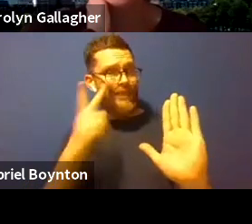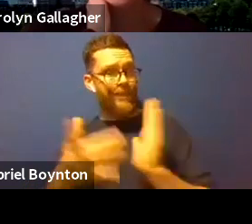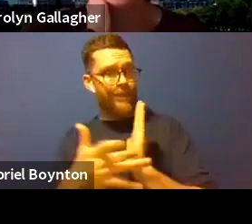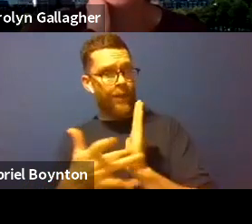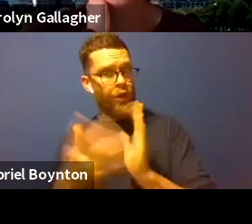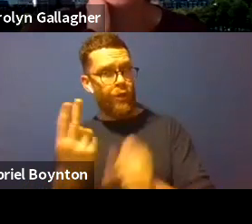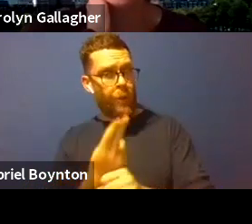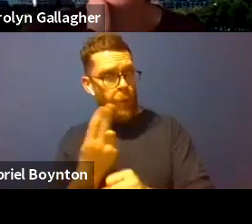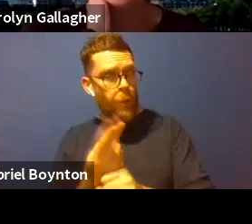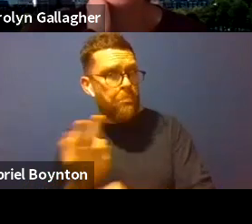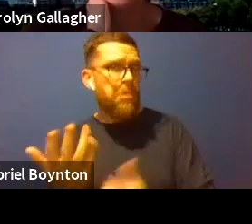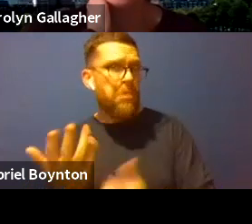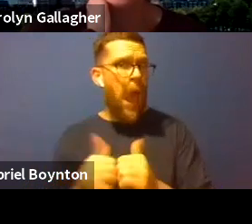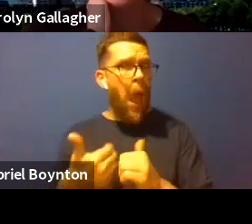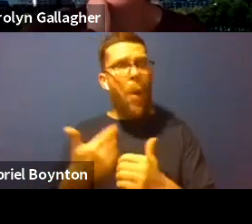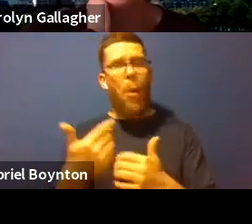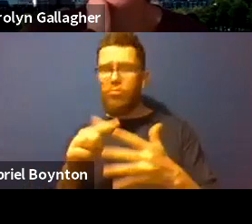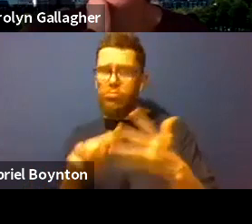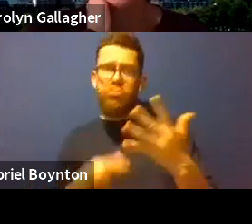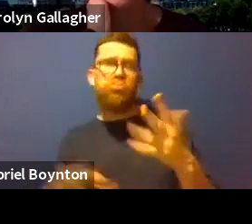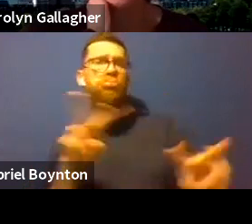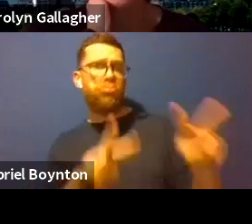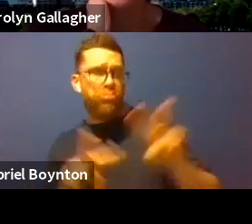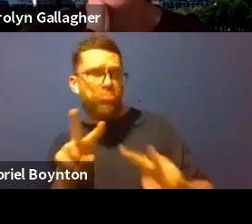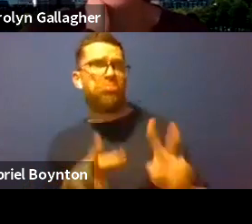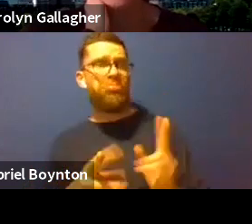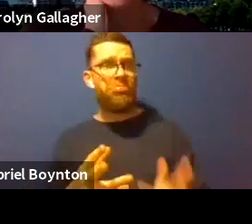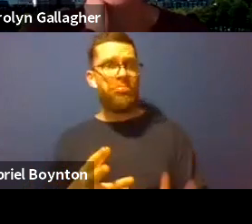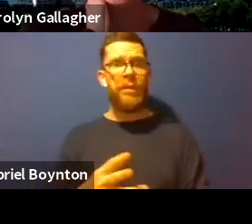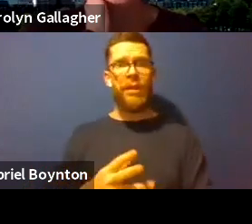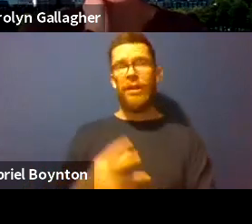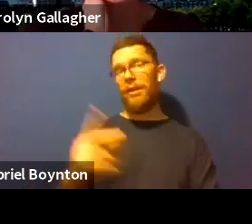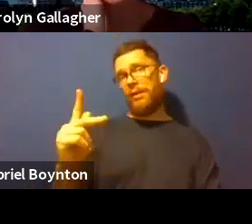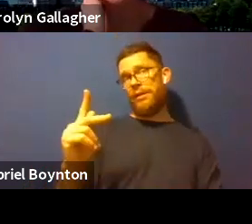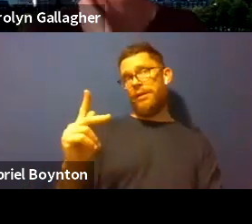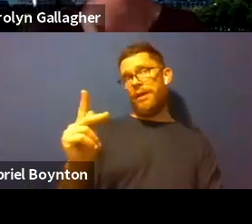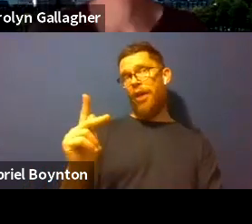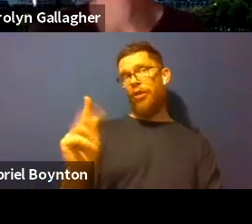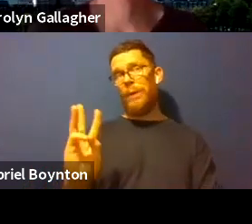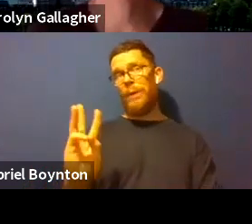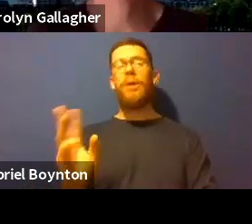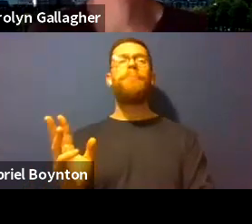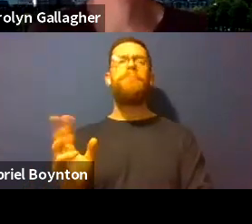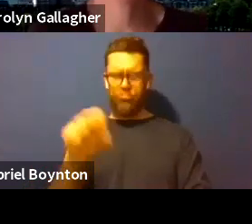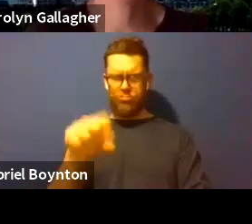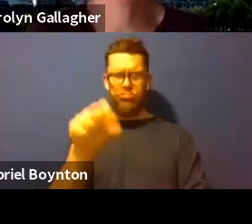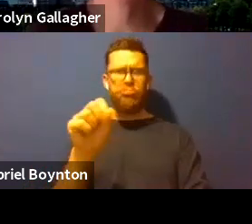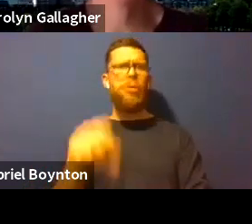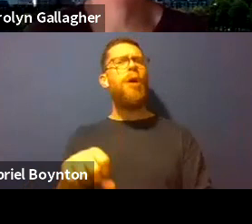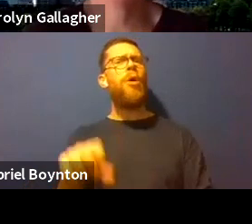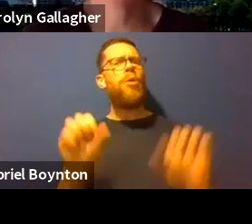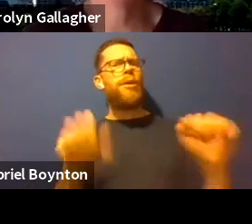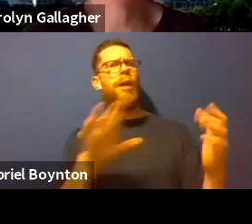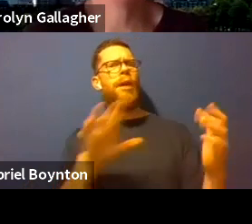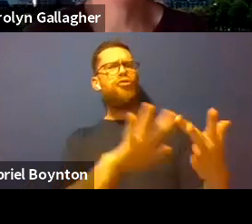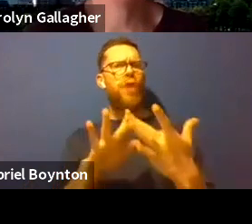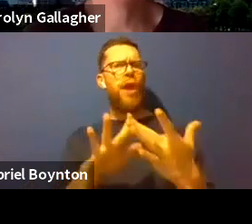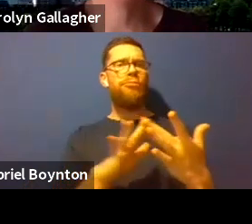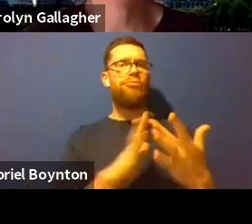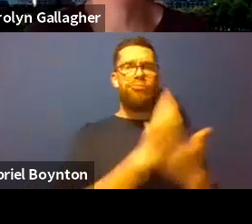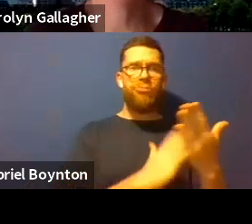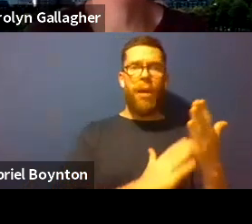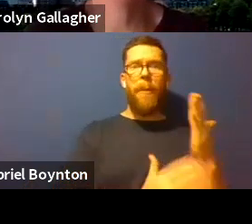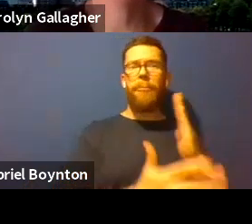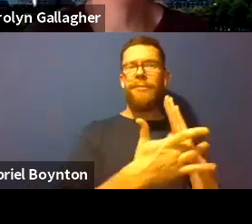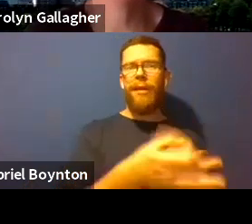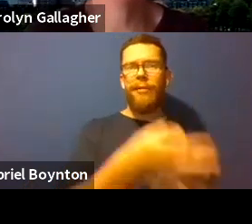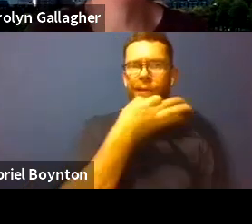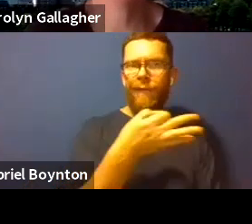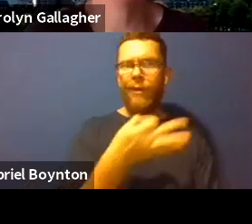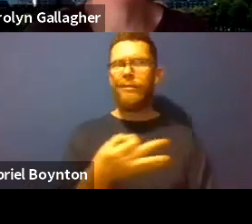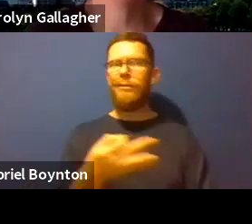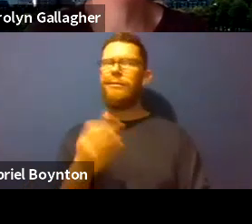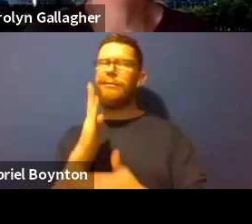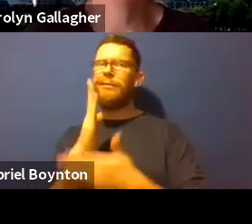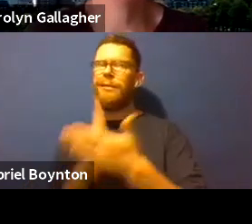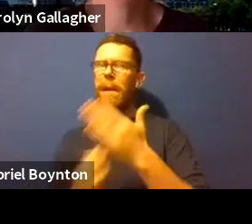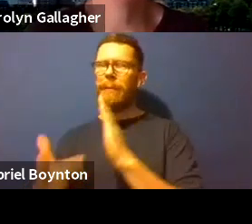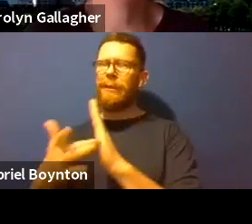Karen Winsper: Absolutely. I think we can reach out to Sam maybe tech savvy and not so tech savvy and teachers and see if they would be willing to share some of the great things that they're doing because everyone